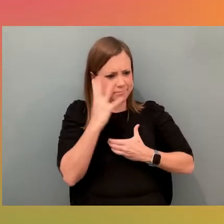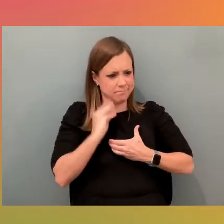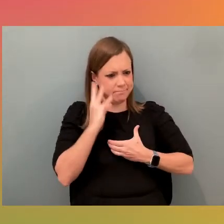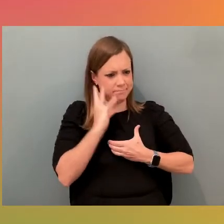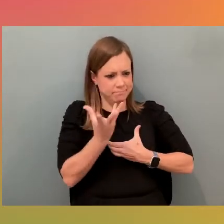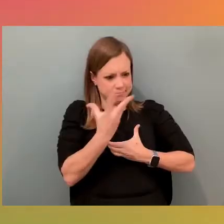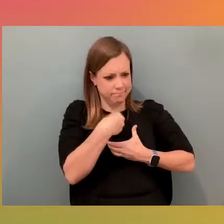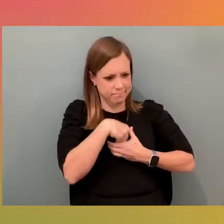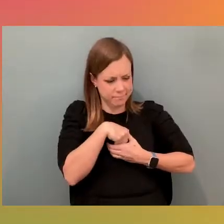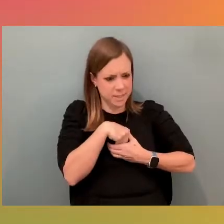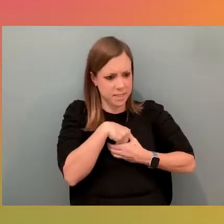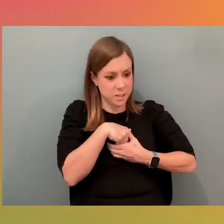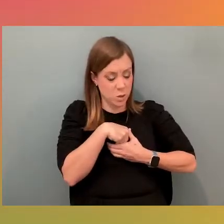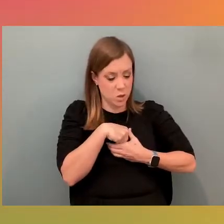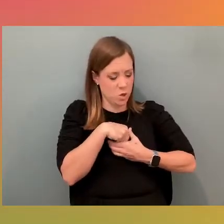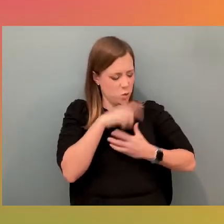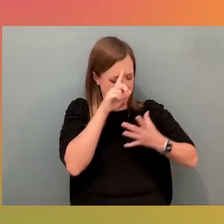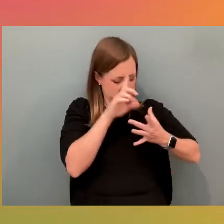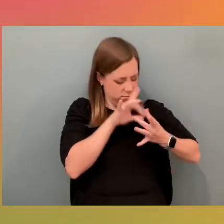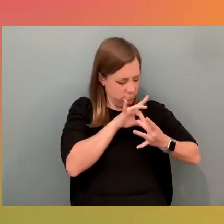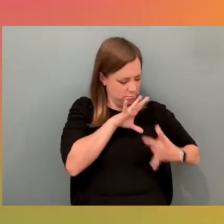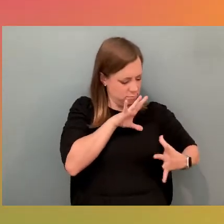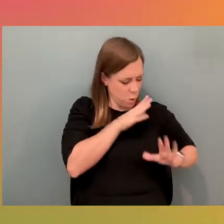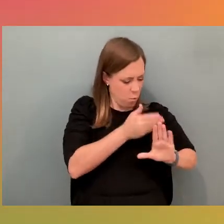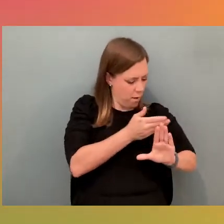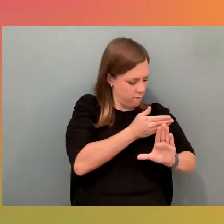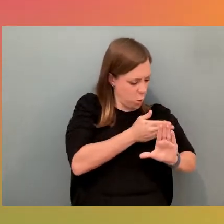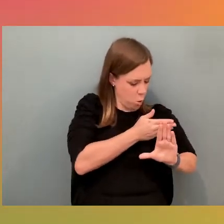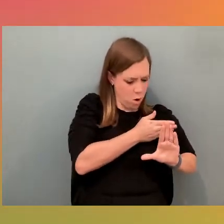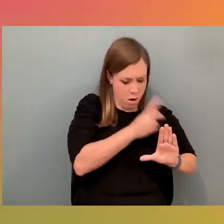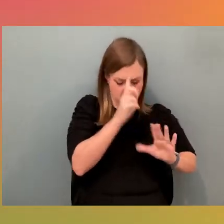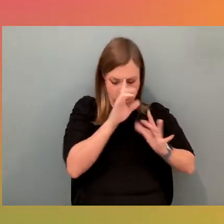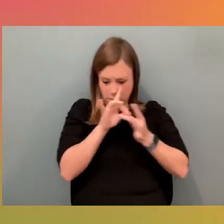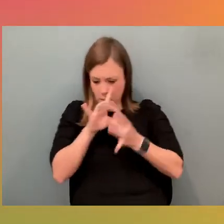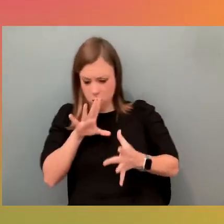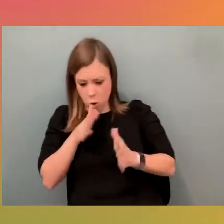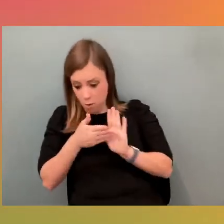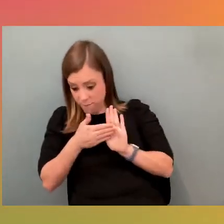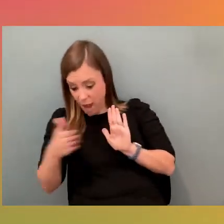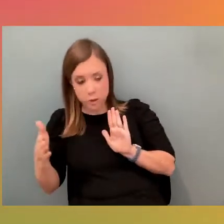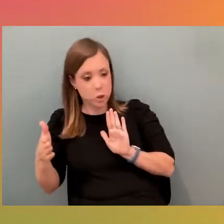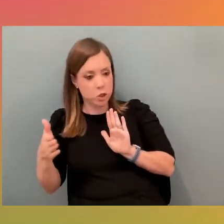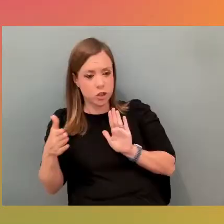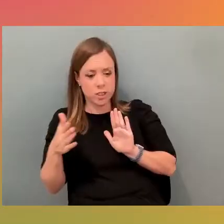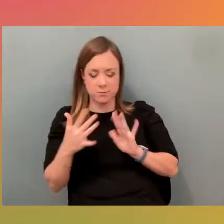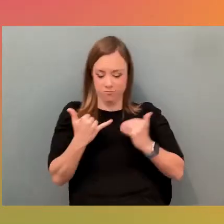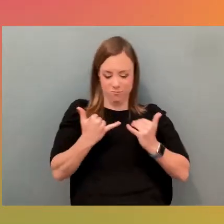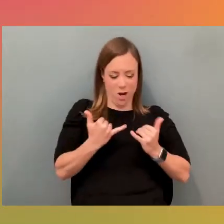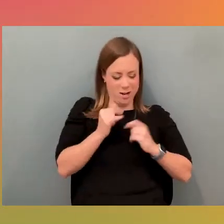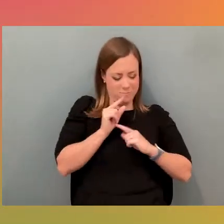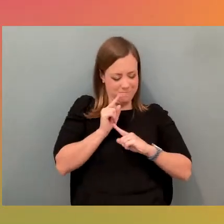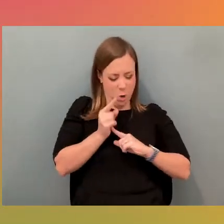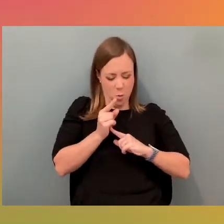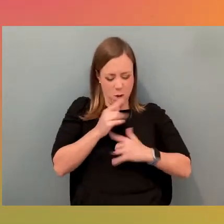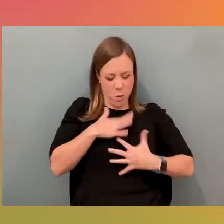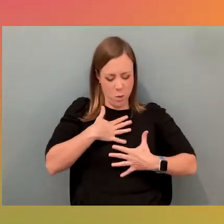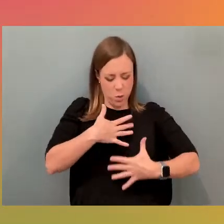STAY IN THAT PLACE YOU LET GO OF WHATEVER CAME BEFORE THIS AND WHATEVER IS COMING AFTER